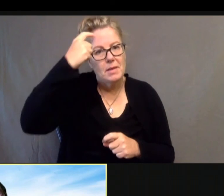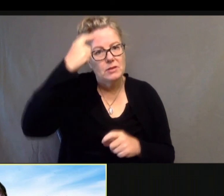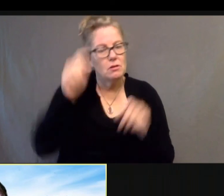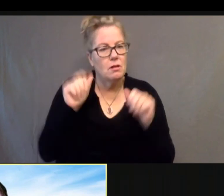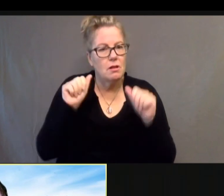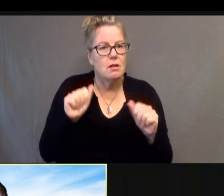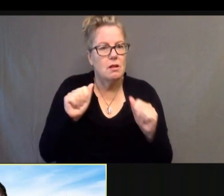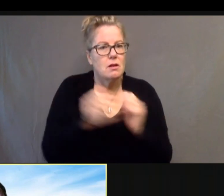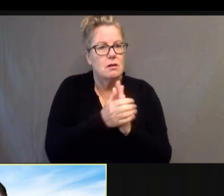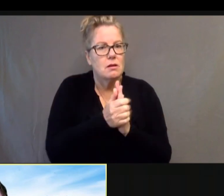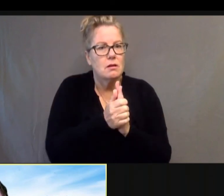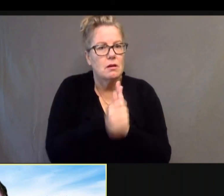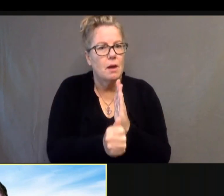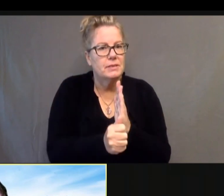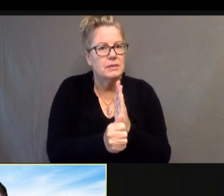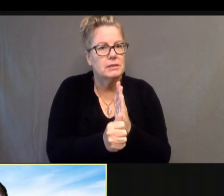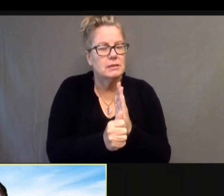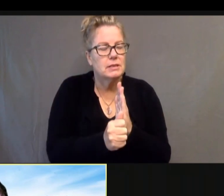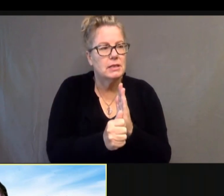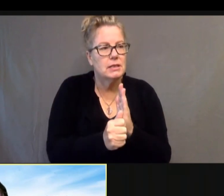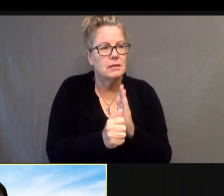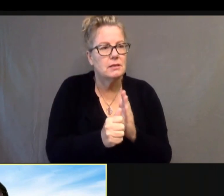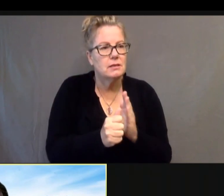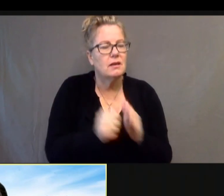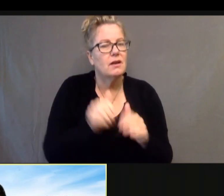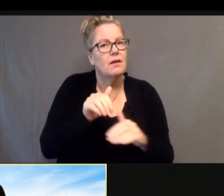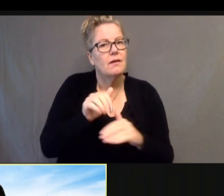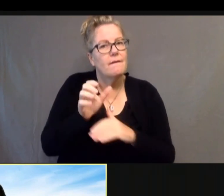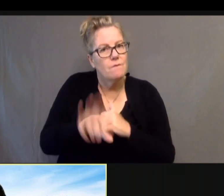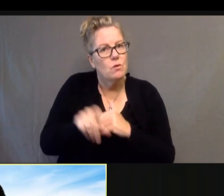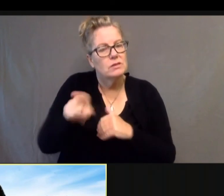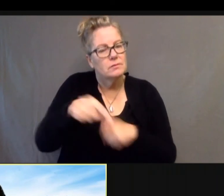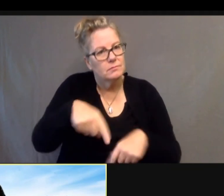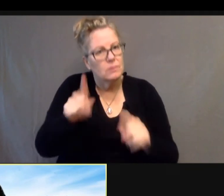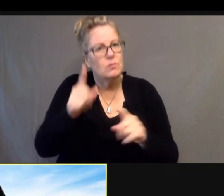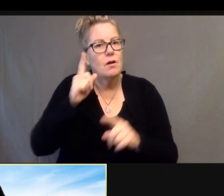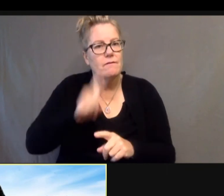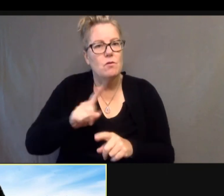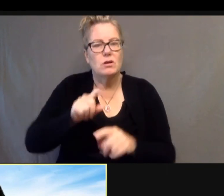examinations of your fitness for duty?